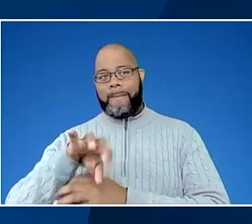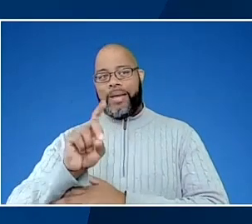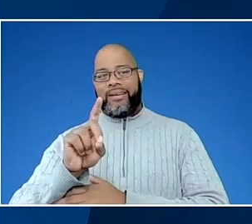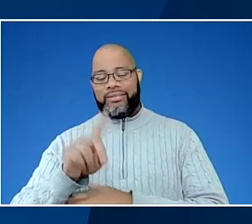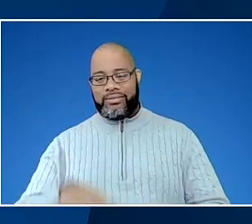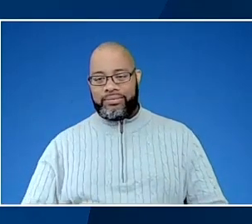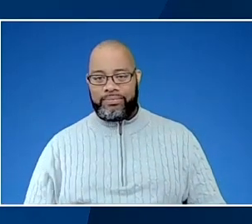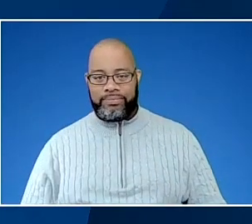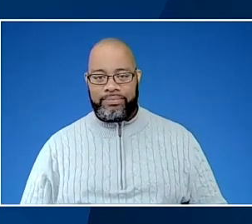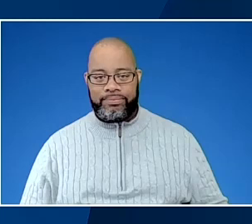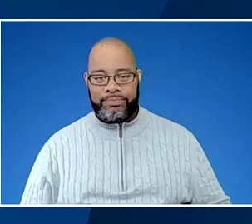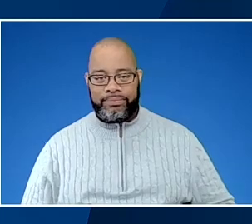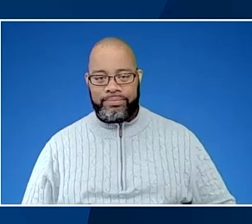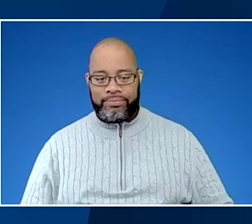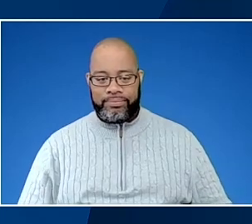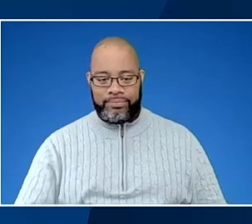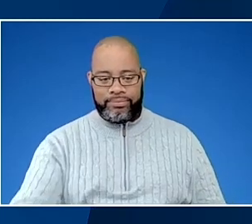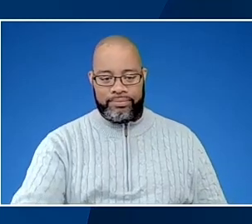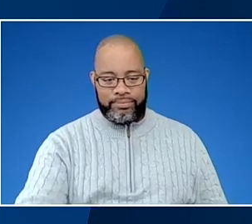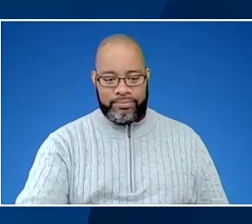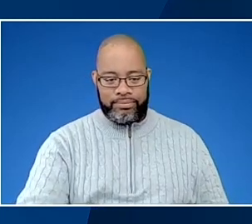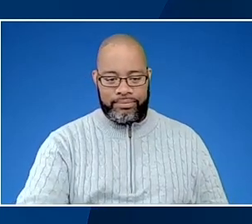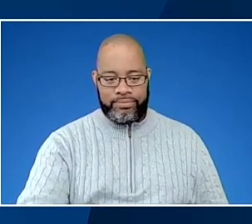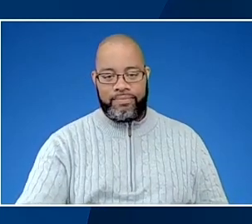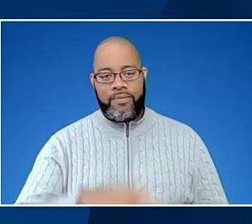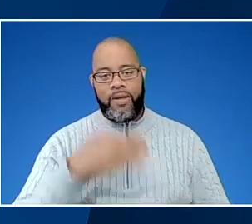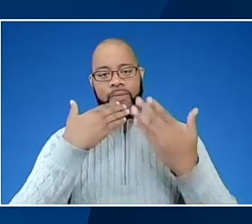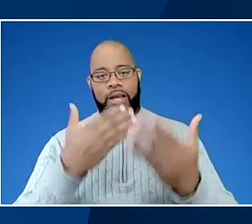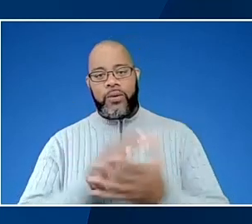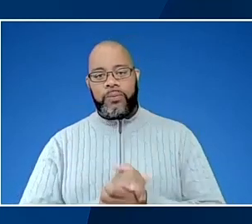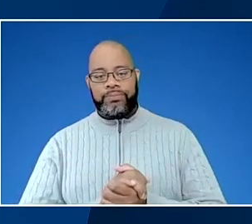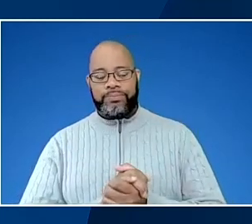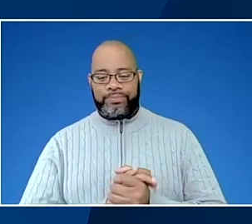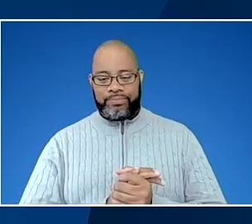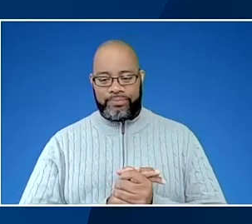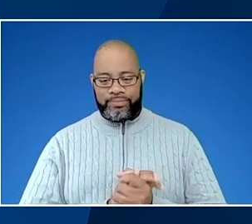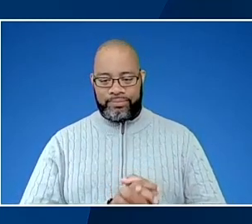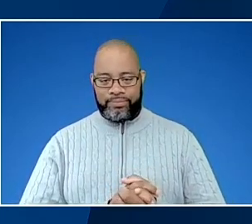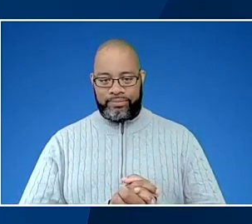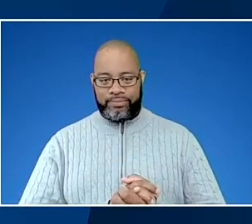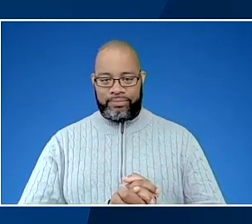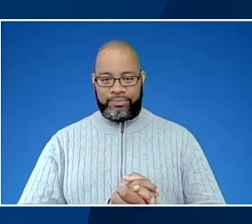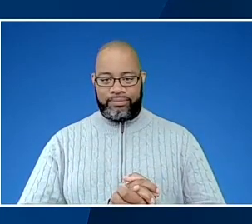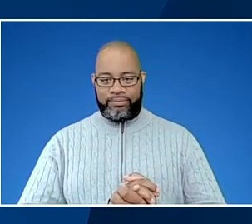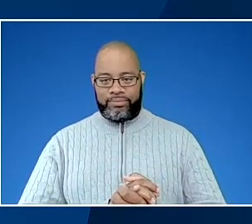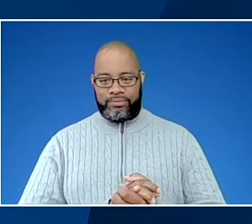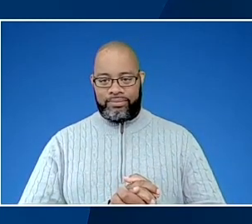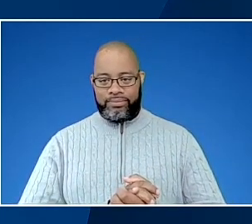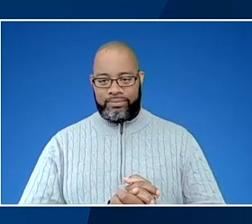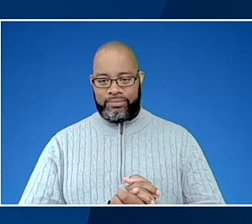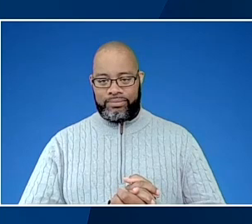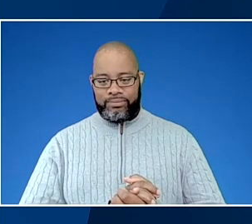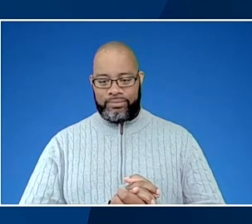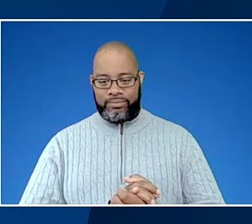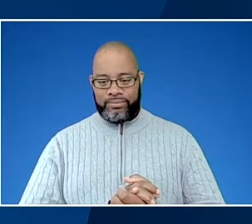Thank you. We don't know if they know. So I don't know, Krystal. I don't know if